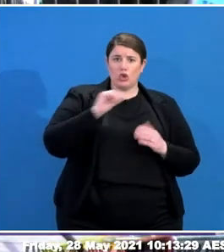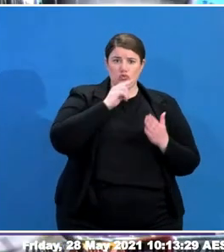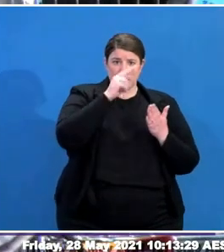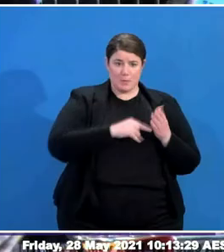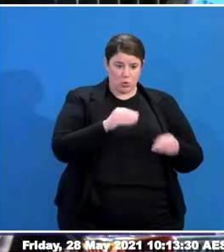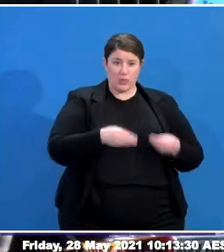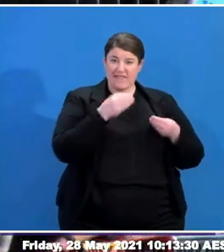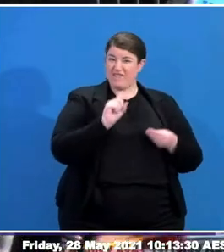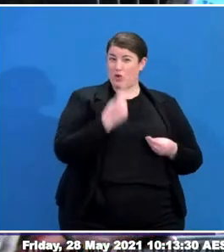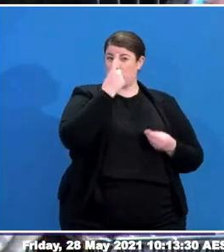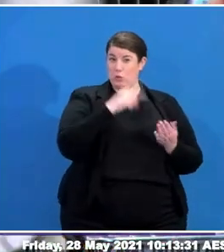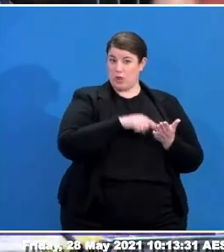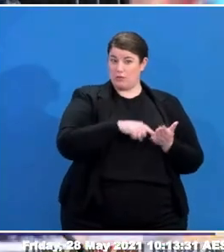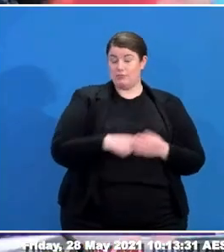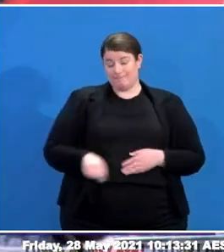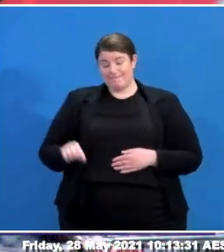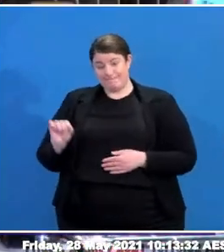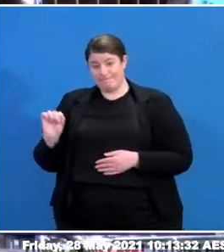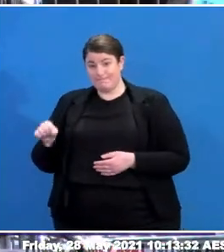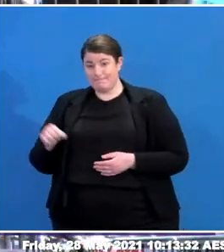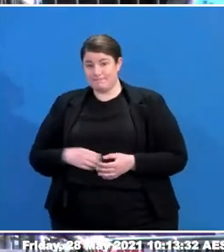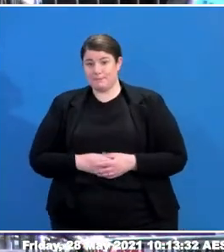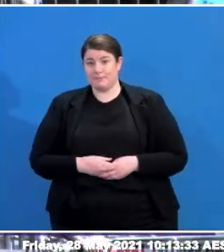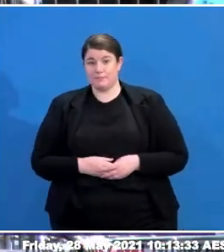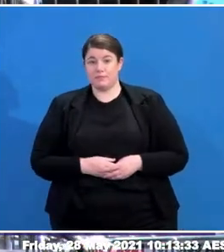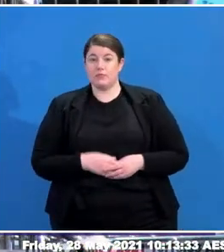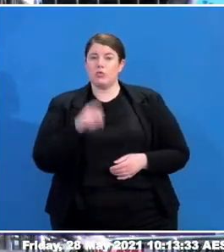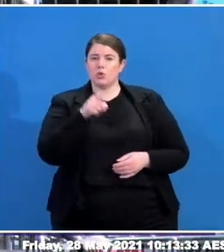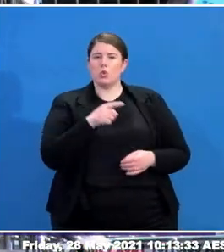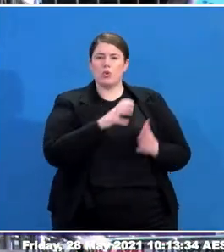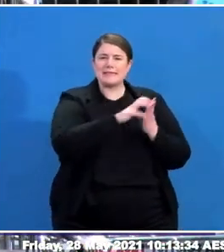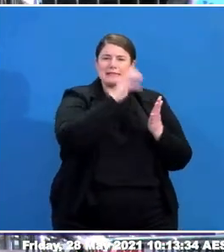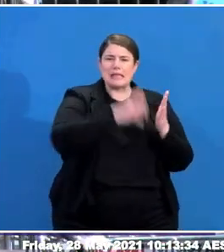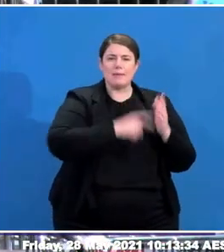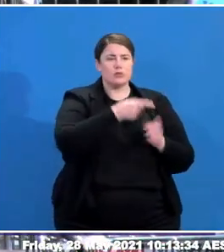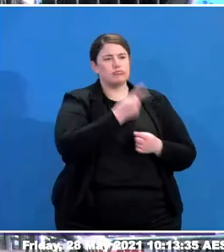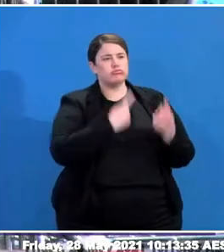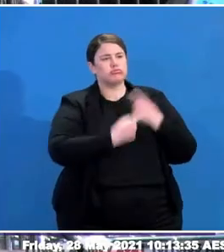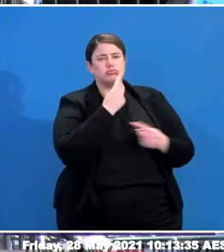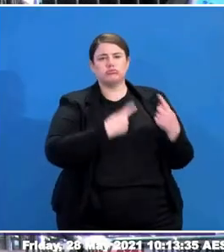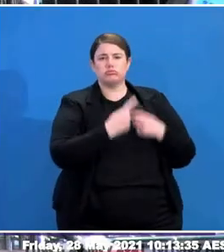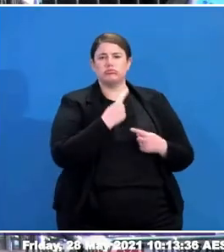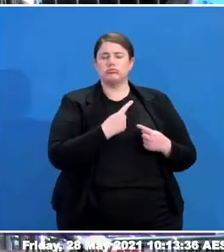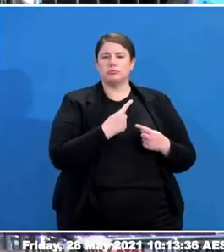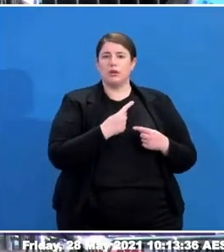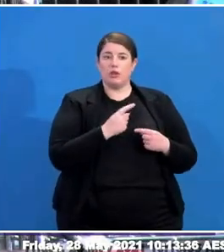In your witness statement you've described the process of the